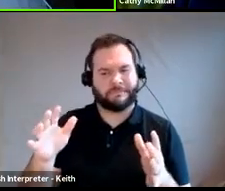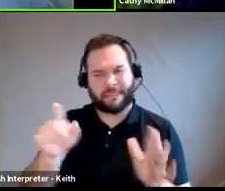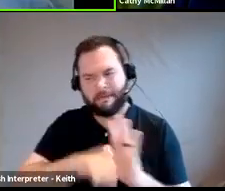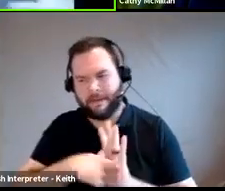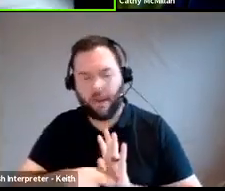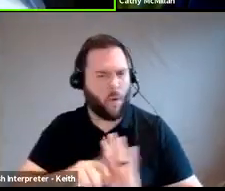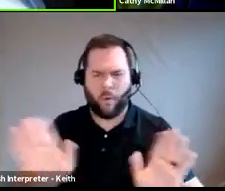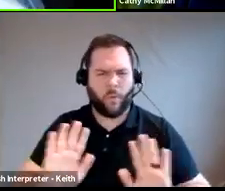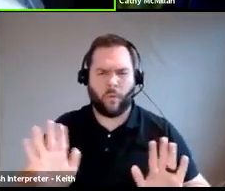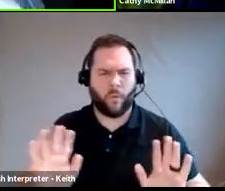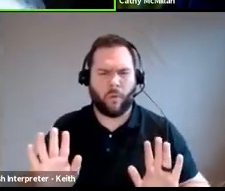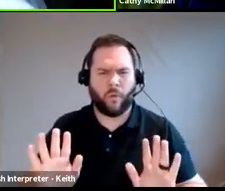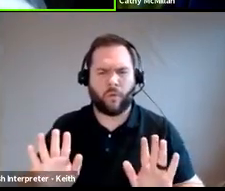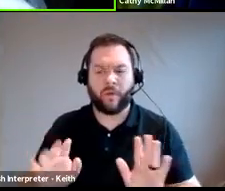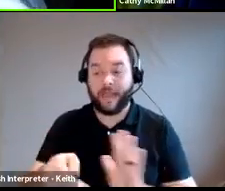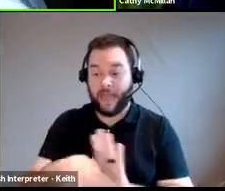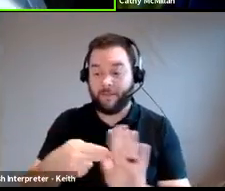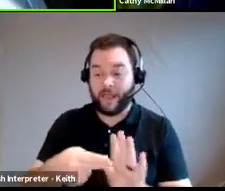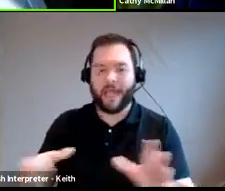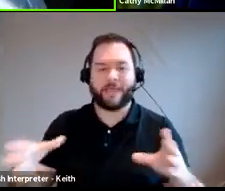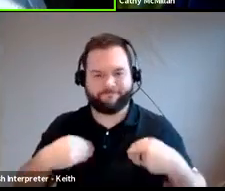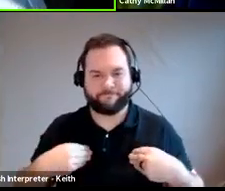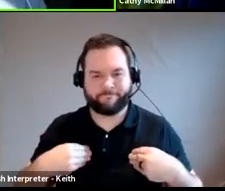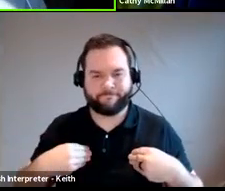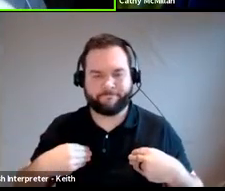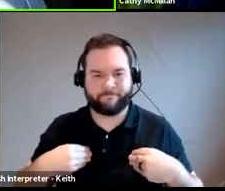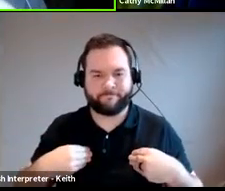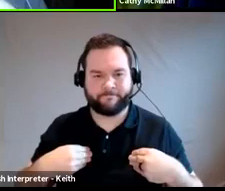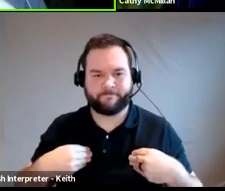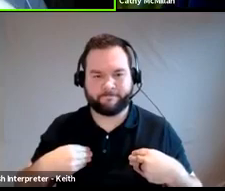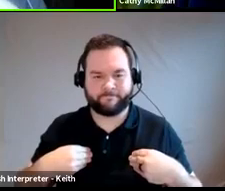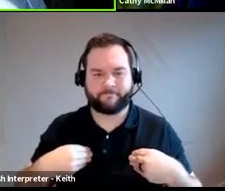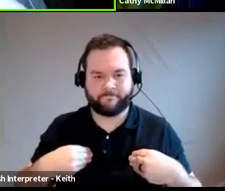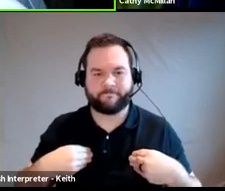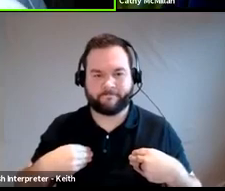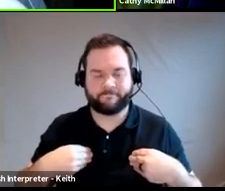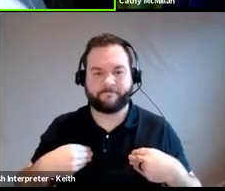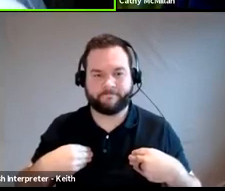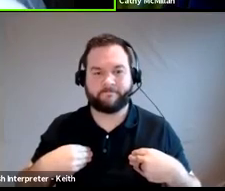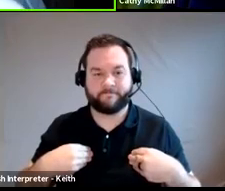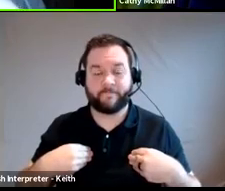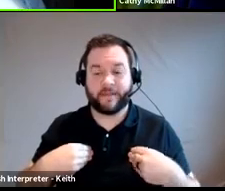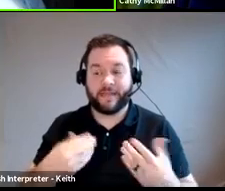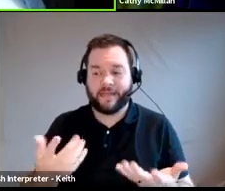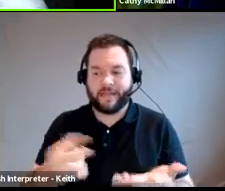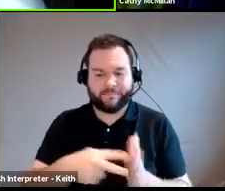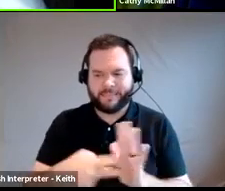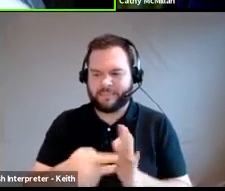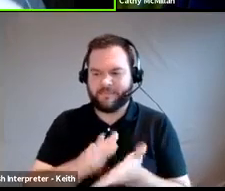horrible shame or any shame or anything like that. We're here to own it. We're here to We're here to own it. We're here to own our labels and.